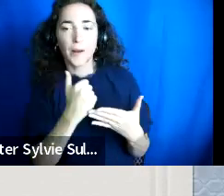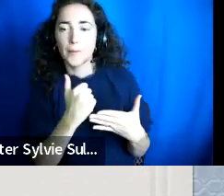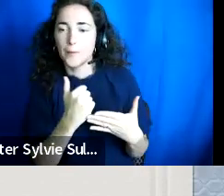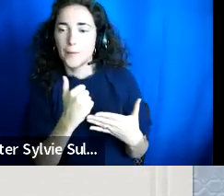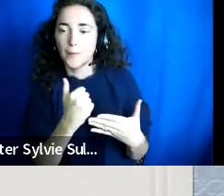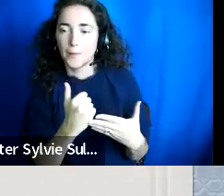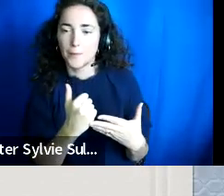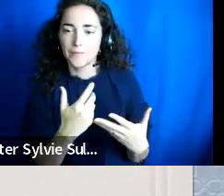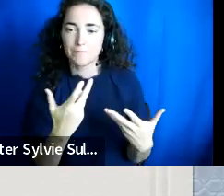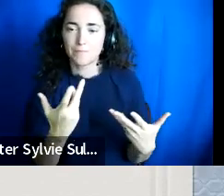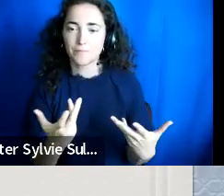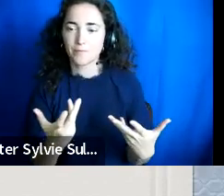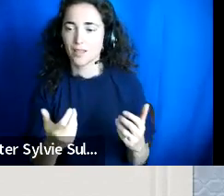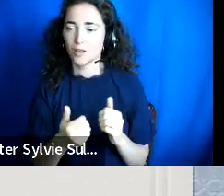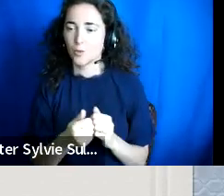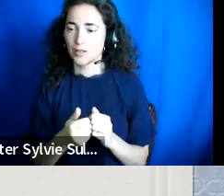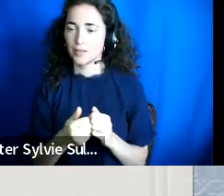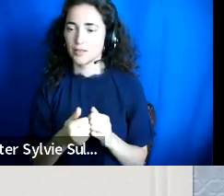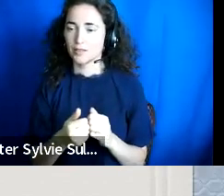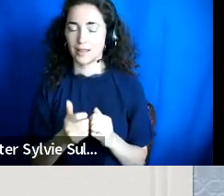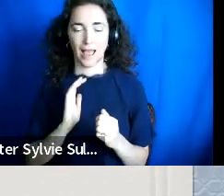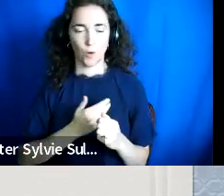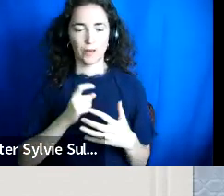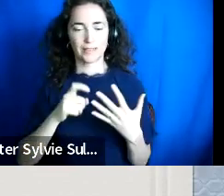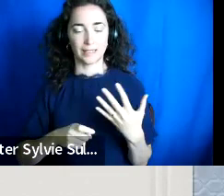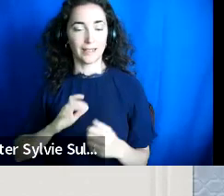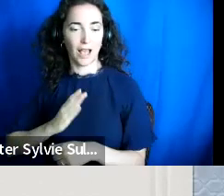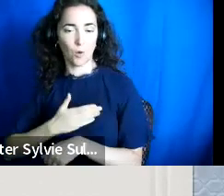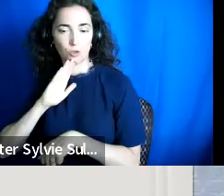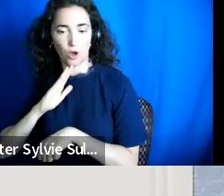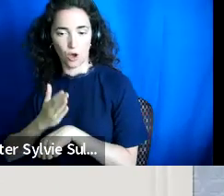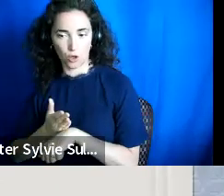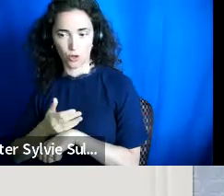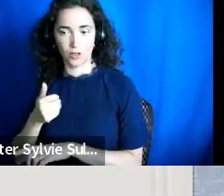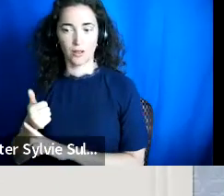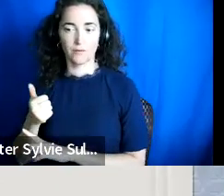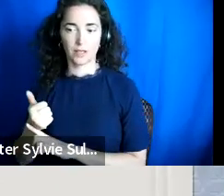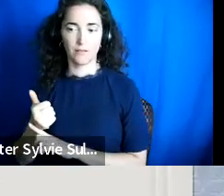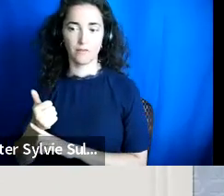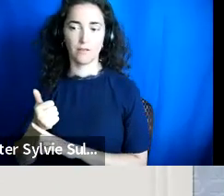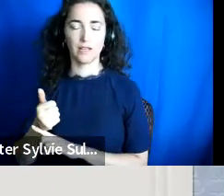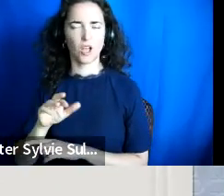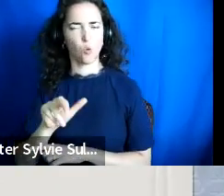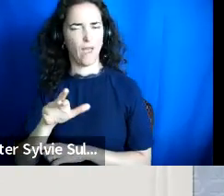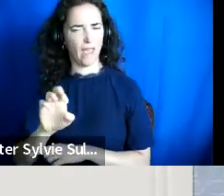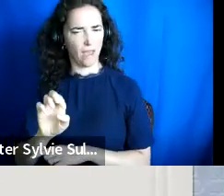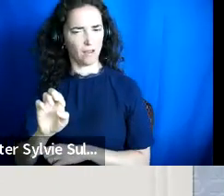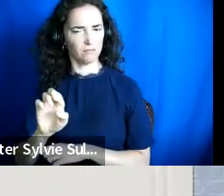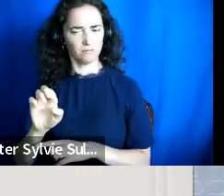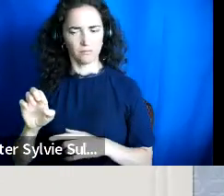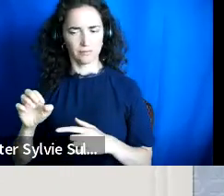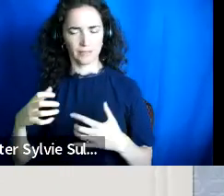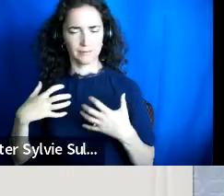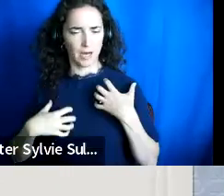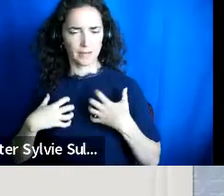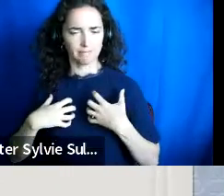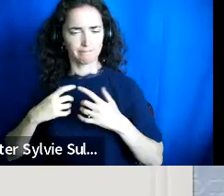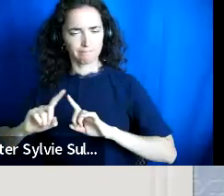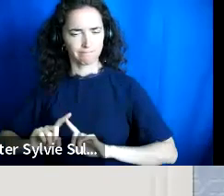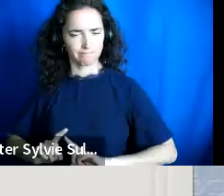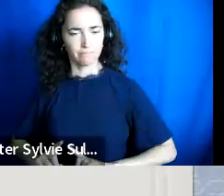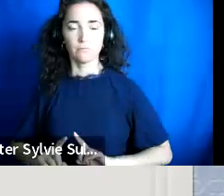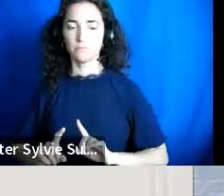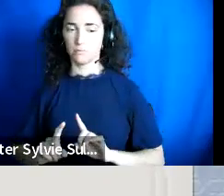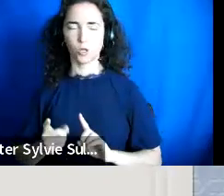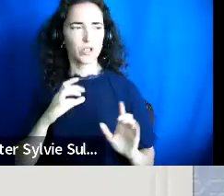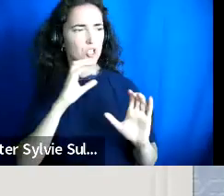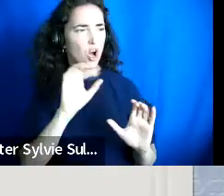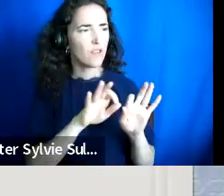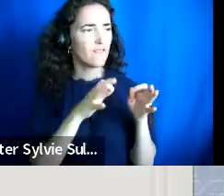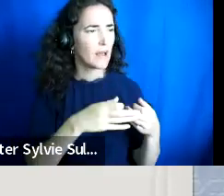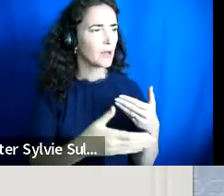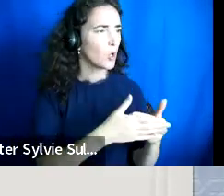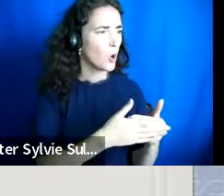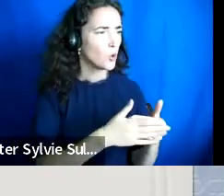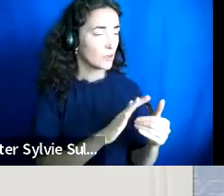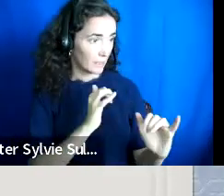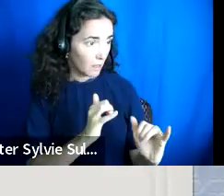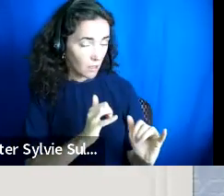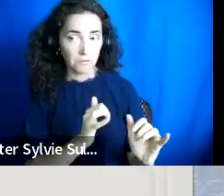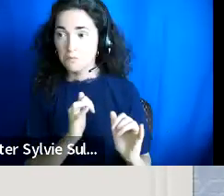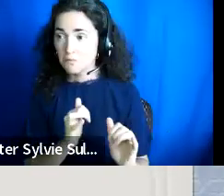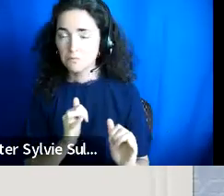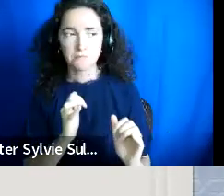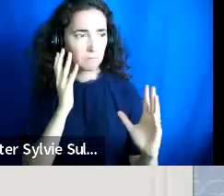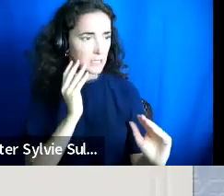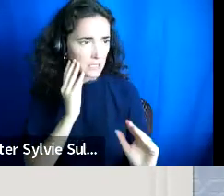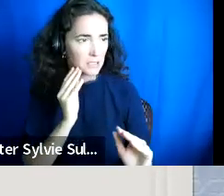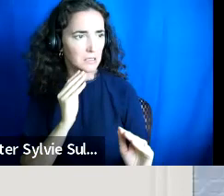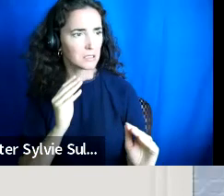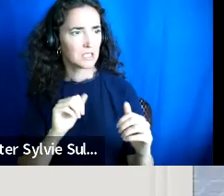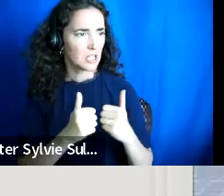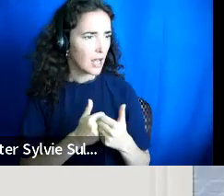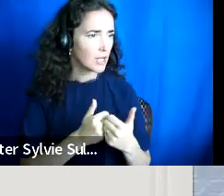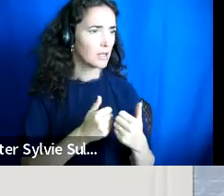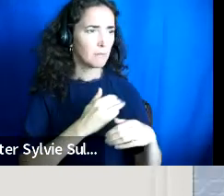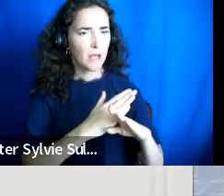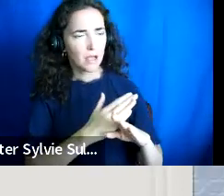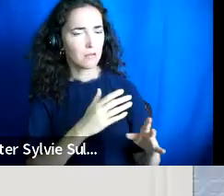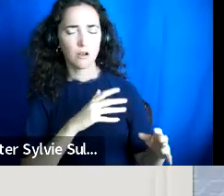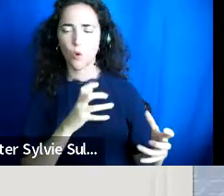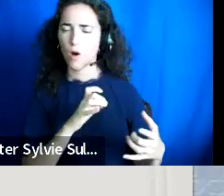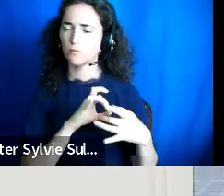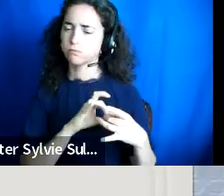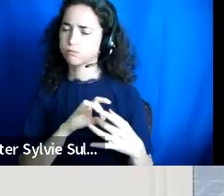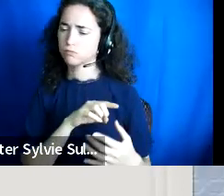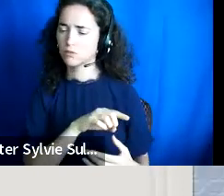With our with the needs that we had our daughter had also rare conditions, and we were really just looking for other families in our area that we're experiencing some of the same challenges. and barriers really looking to see what resources were in